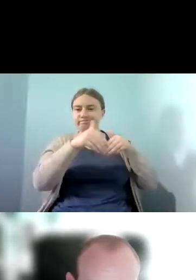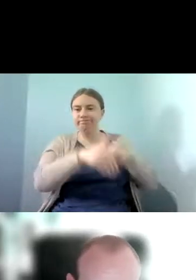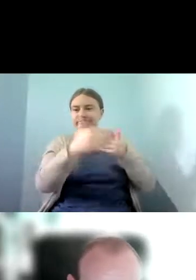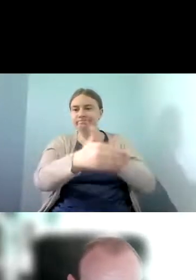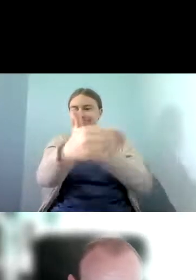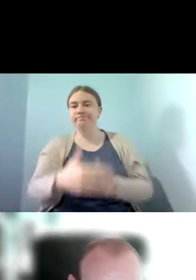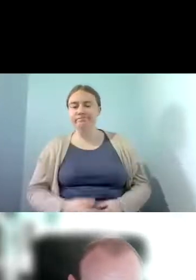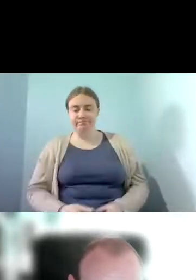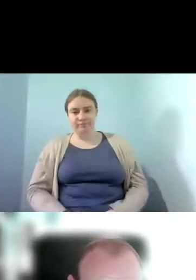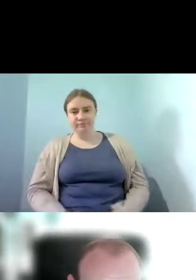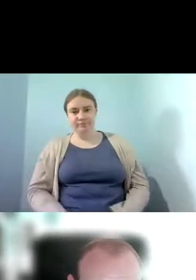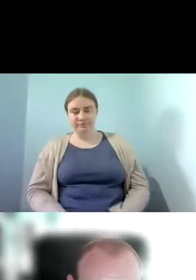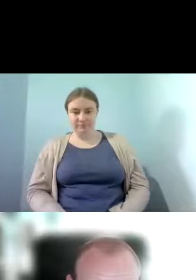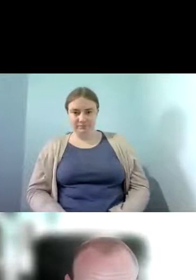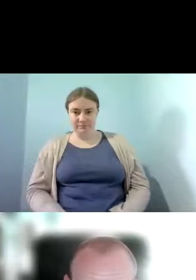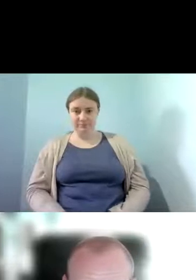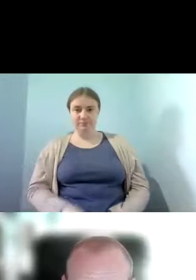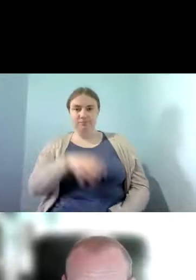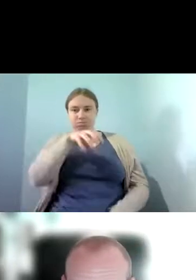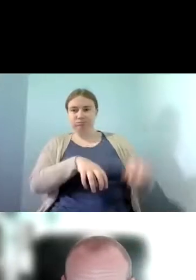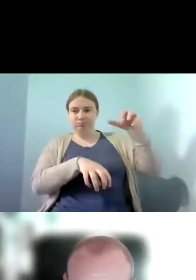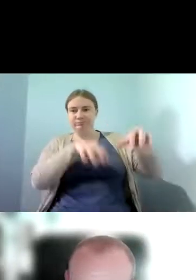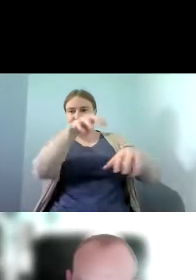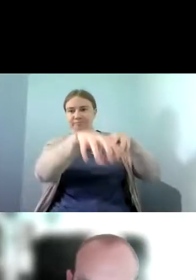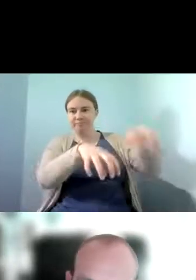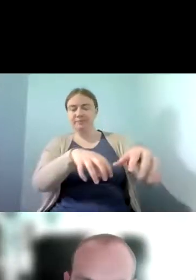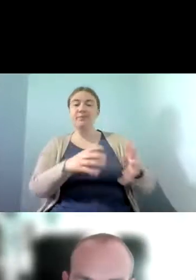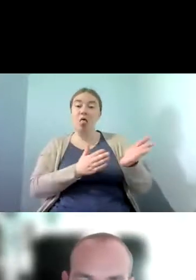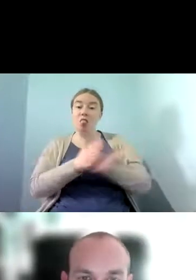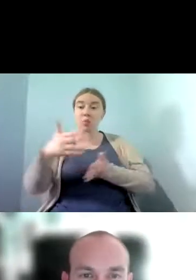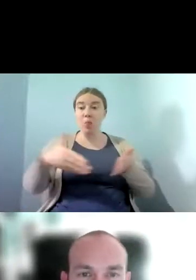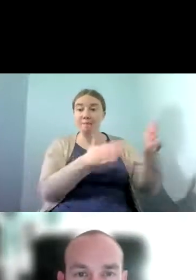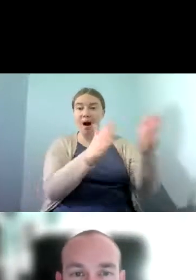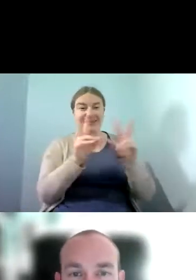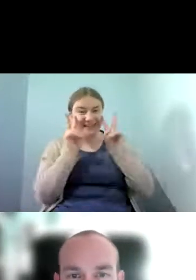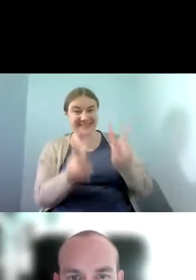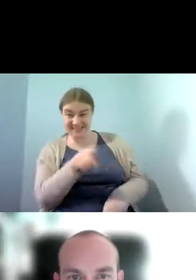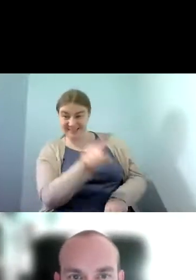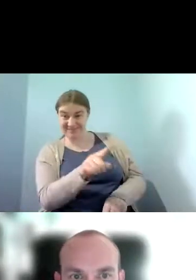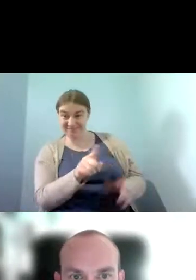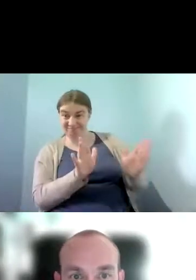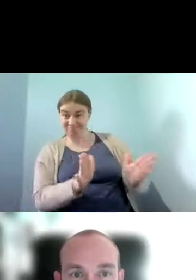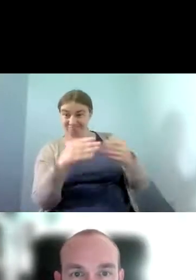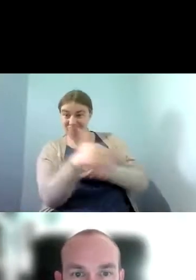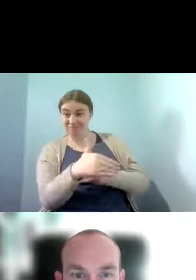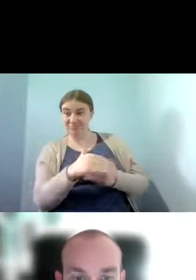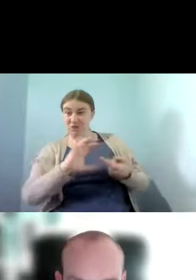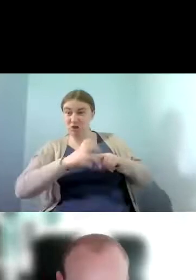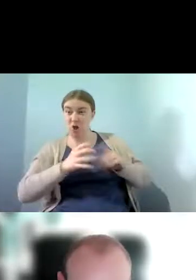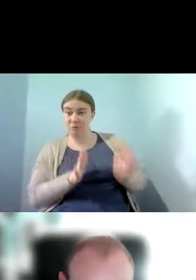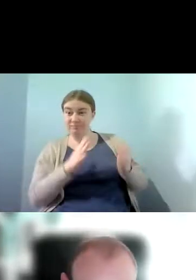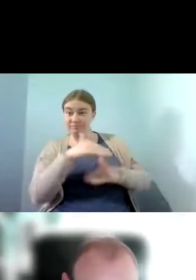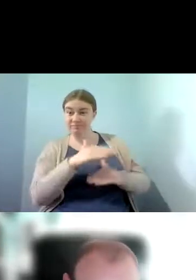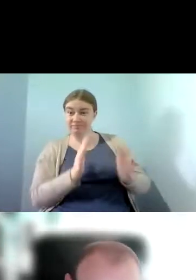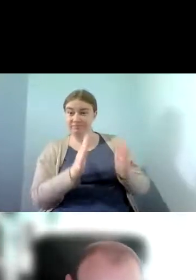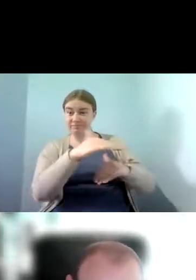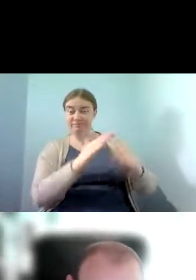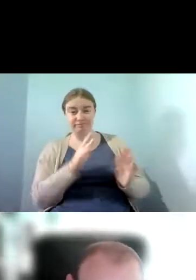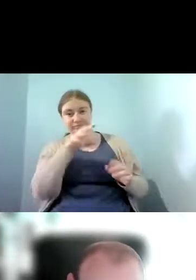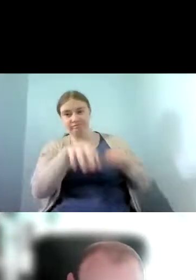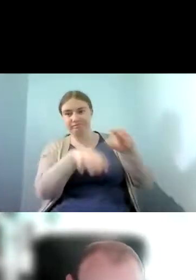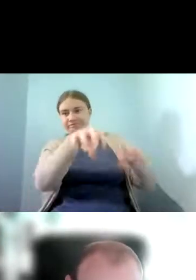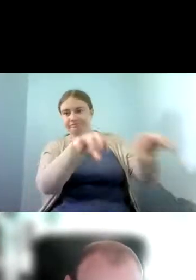um all these dots going up through the fish pass and there's a picture of them during construction